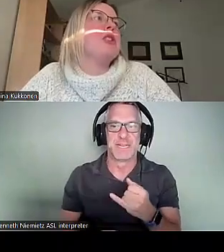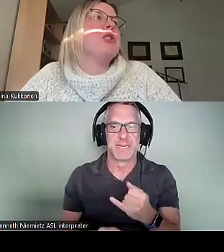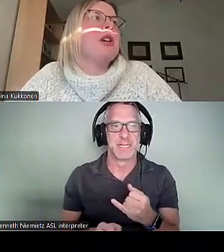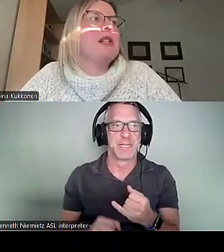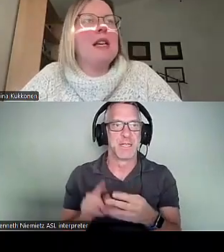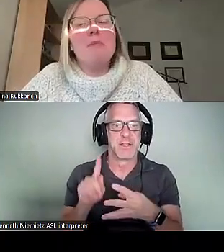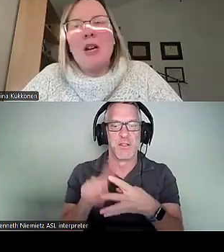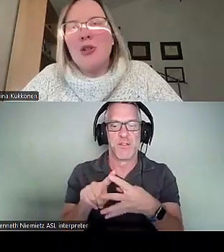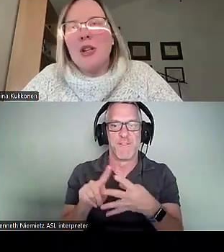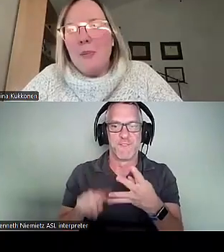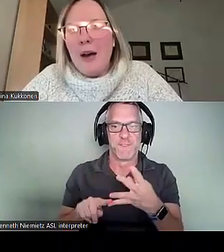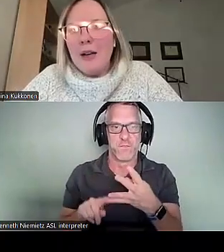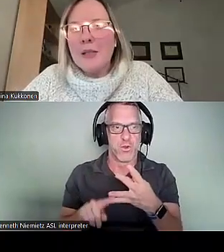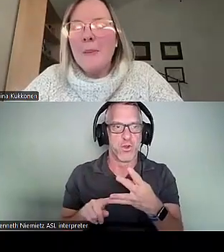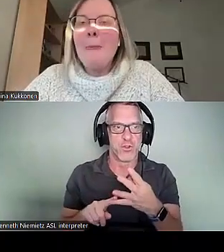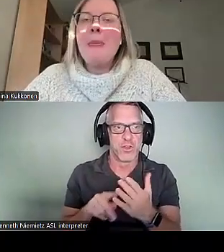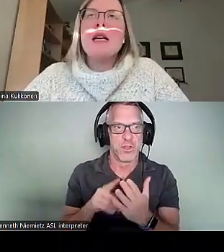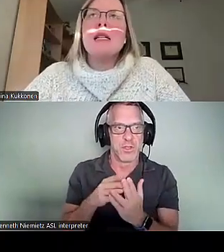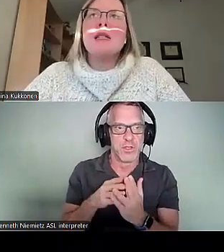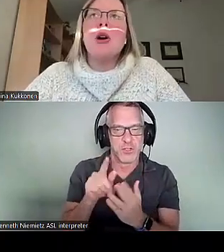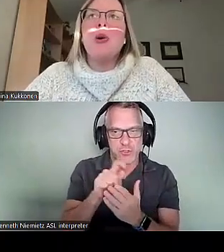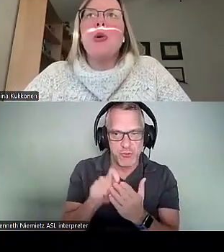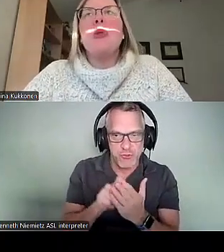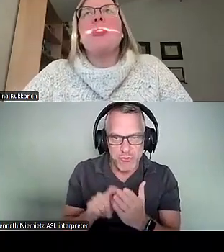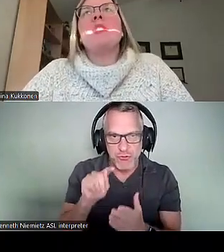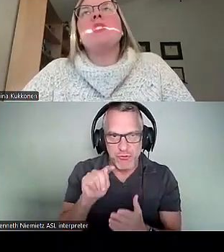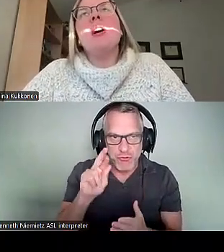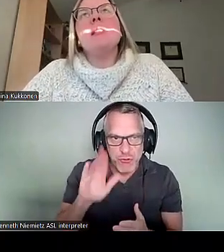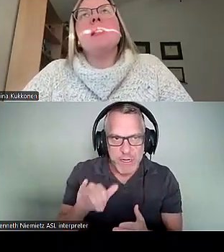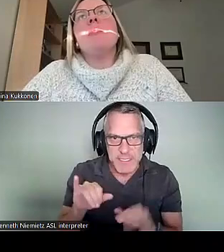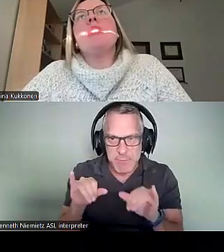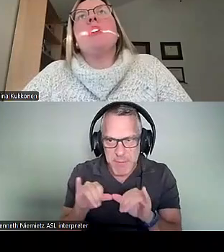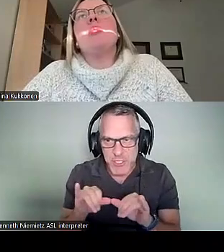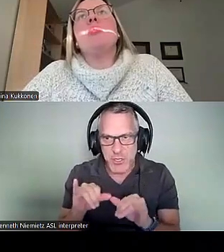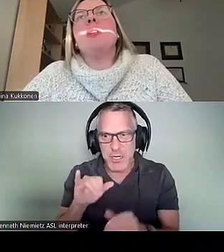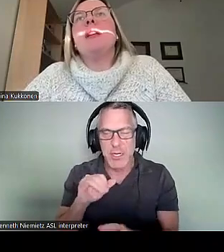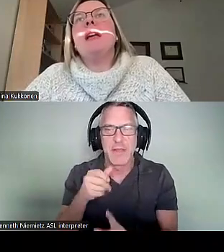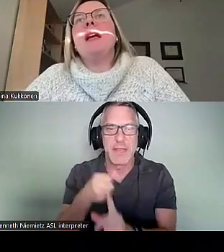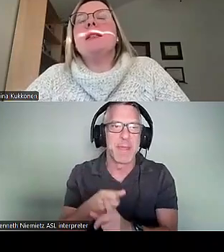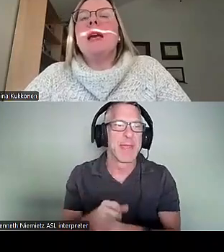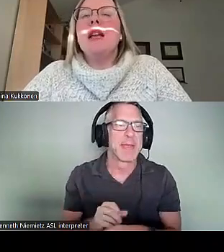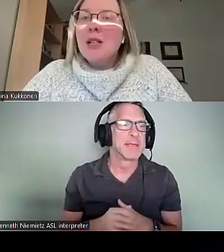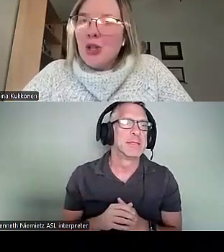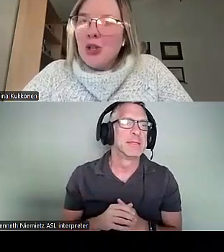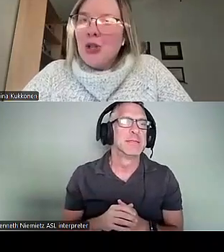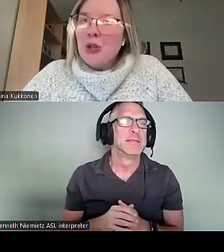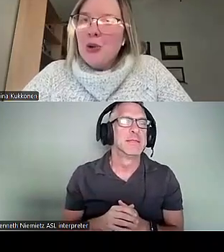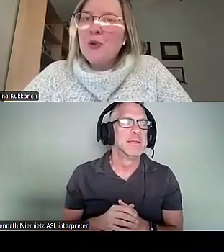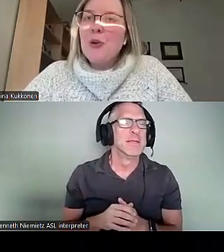which is tracing and measuring impact. This is not something that we really intended to do